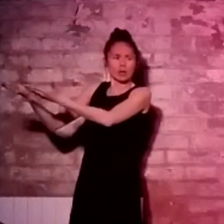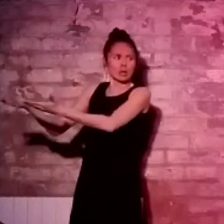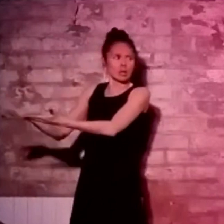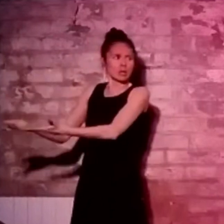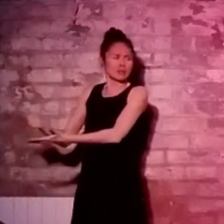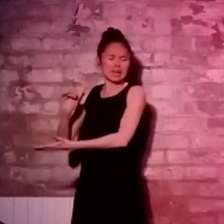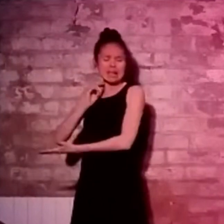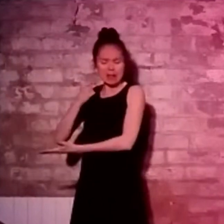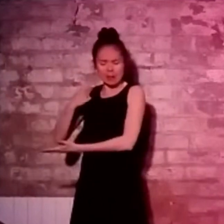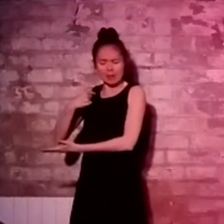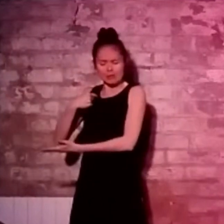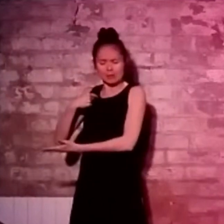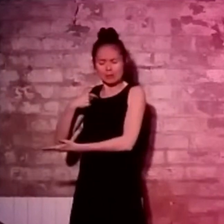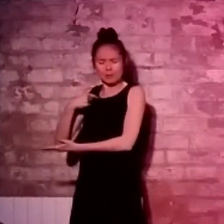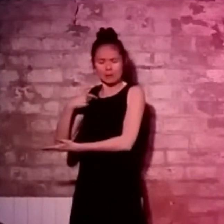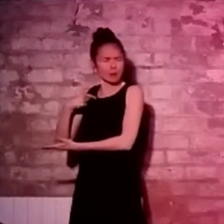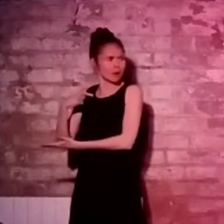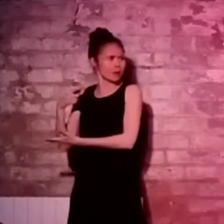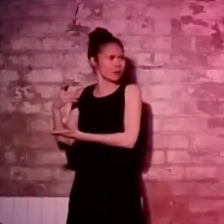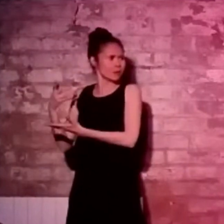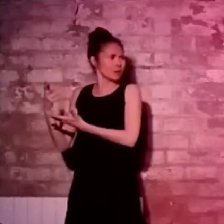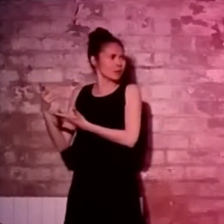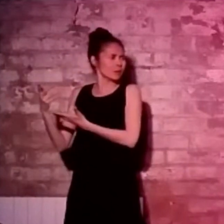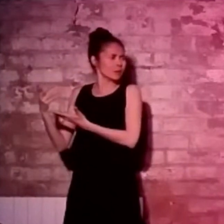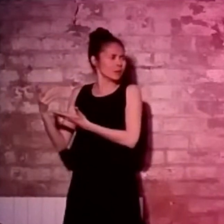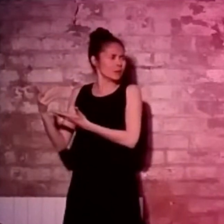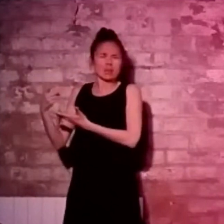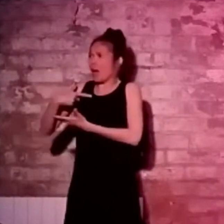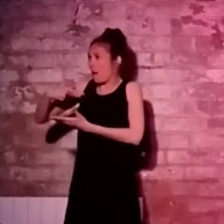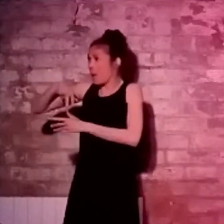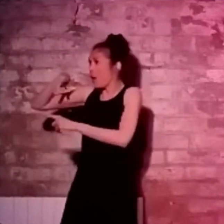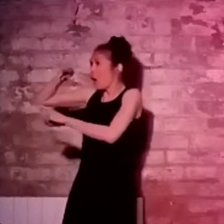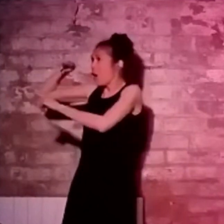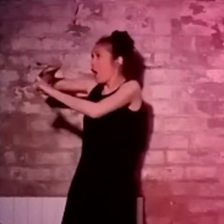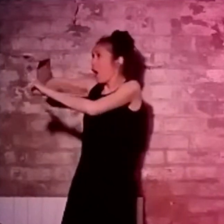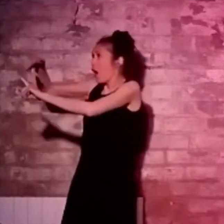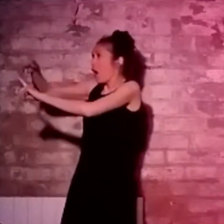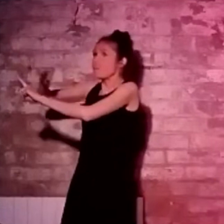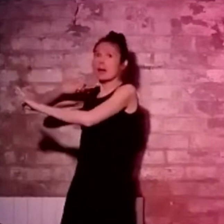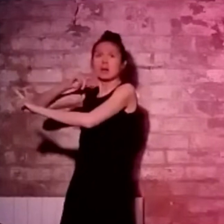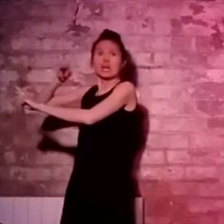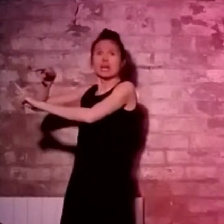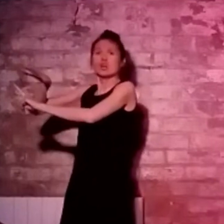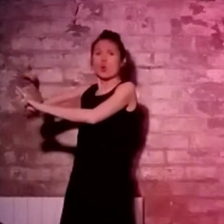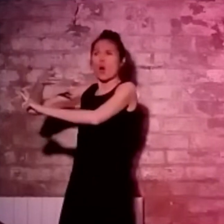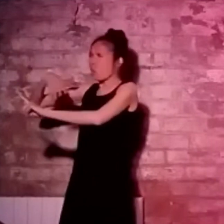T’was not my desire. To fend her away was my intent; disarm & disavow my ploy